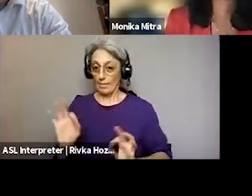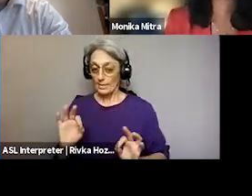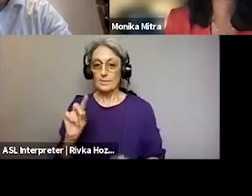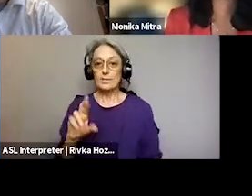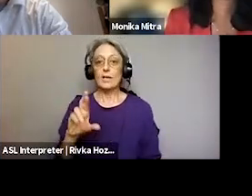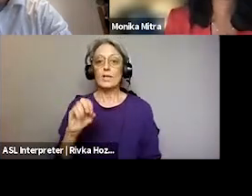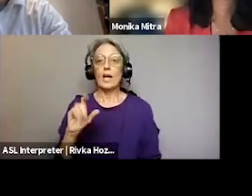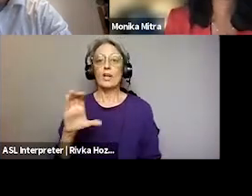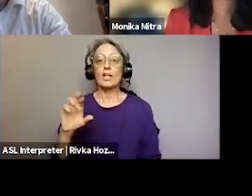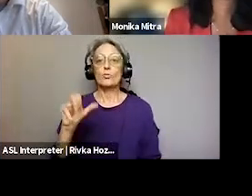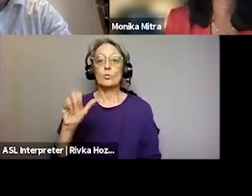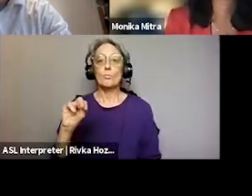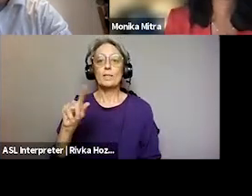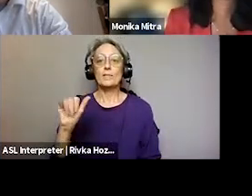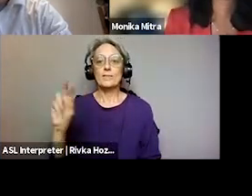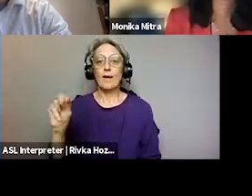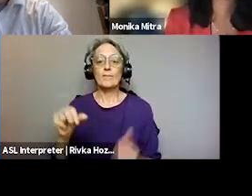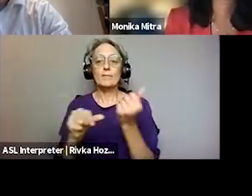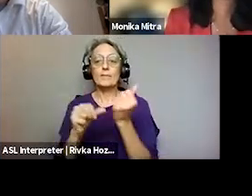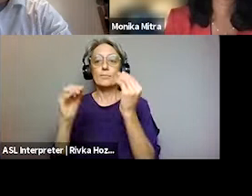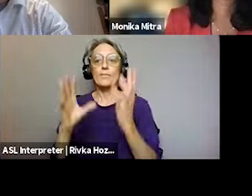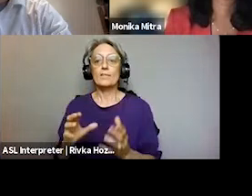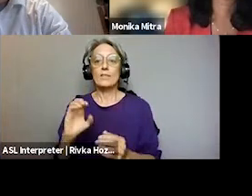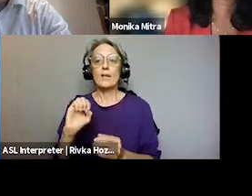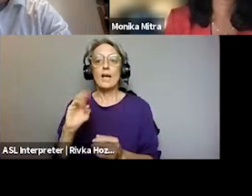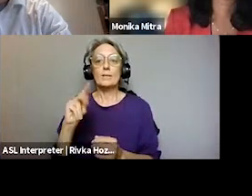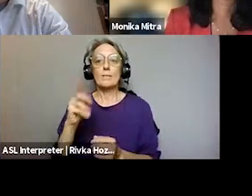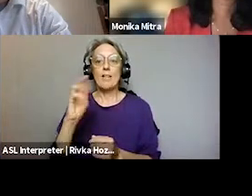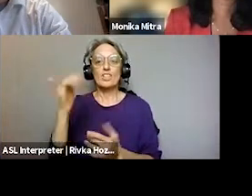assistant professor of epidemiology at Boston University School of Public Health.